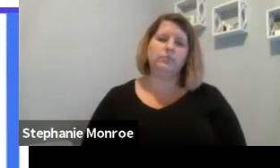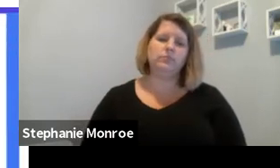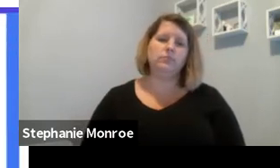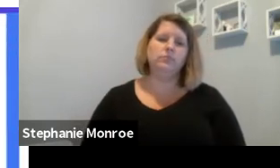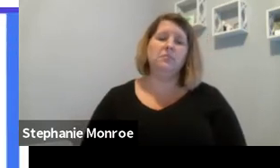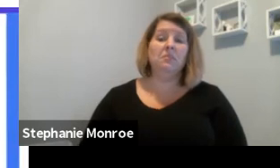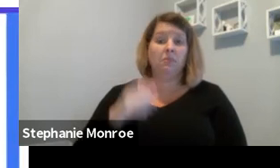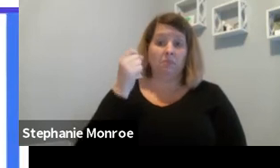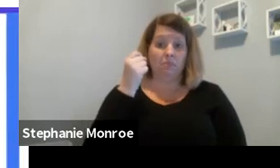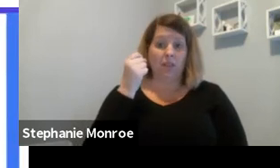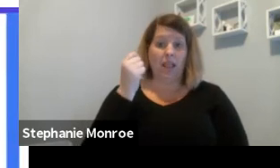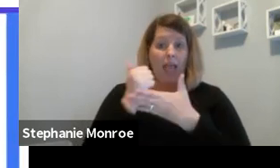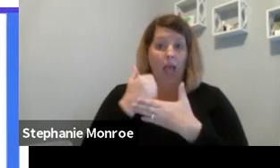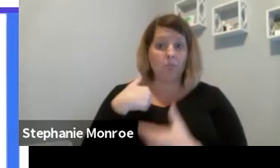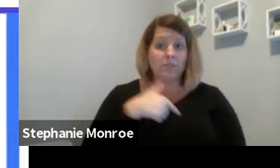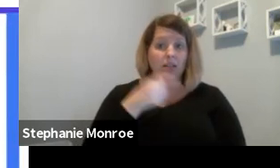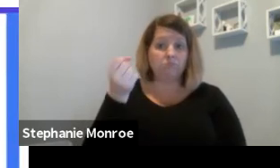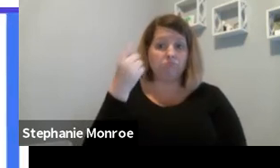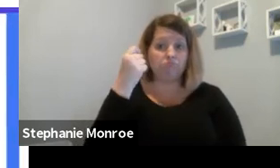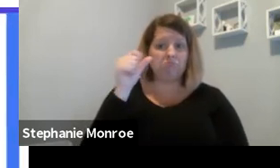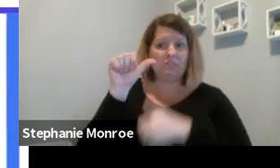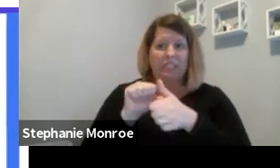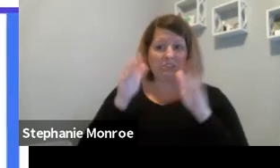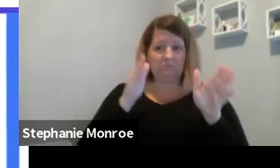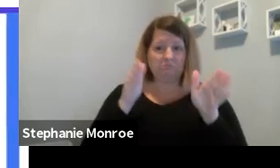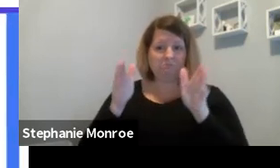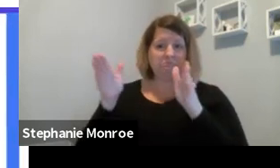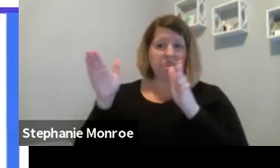It helps us understand each victim in their own context